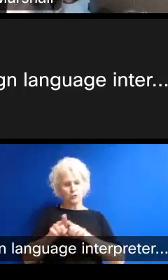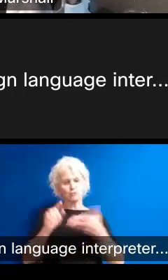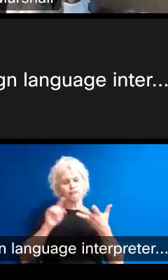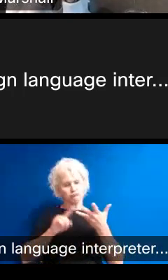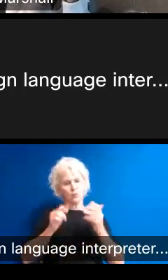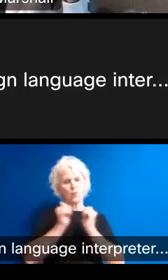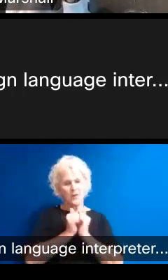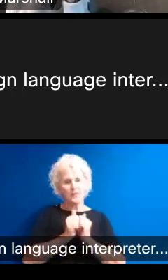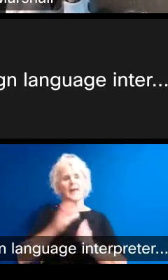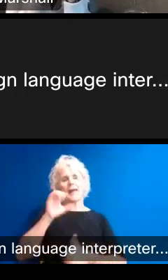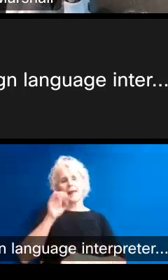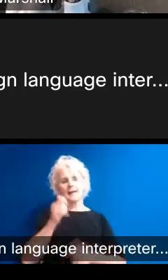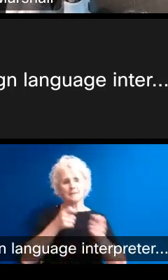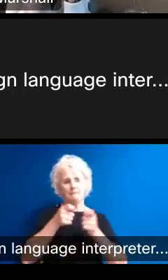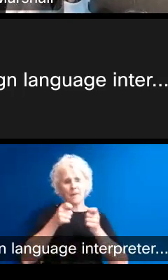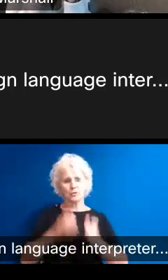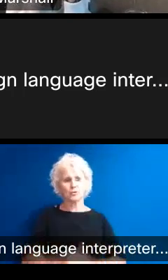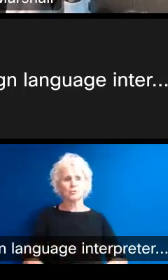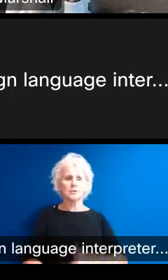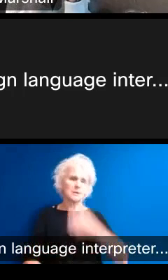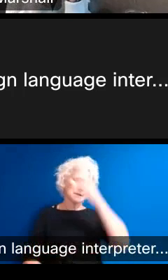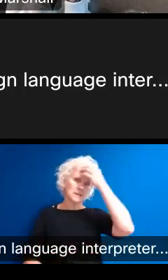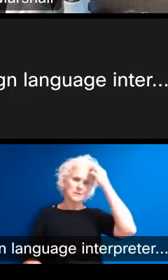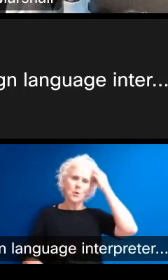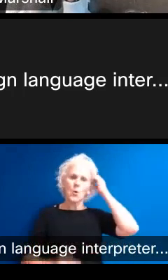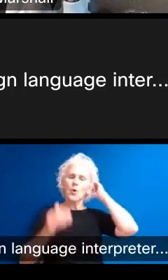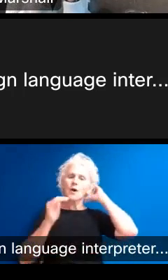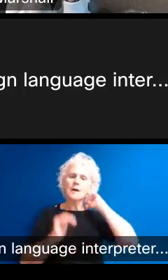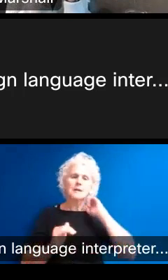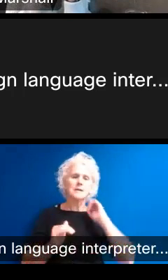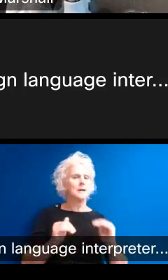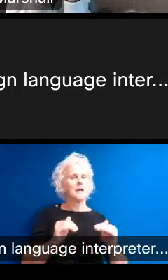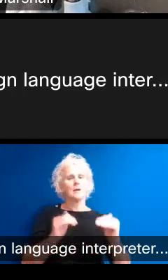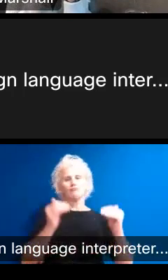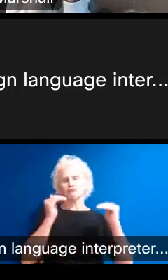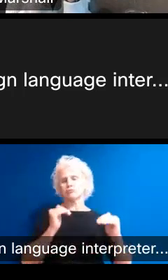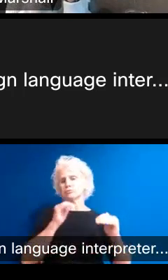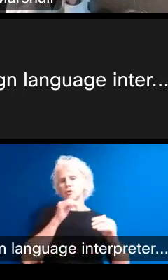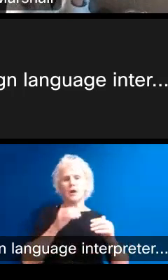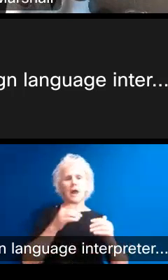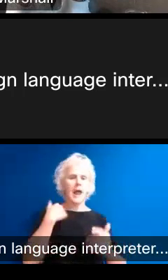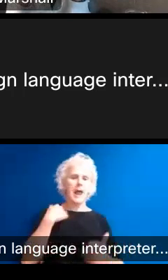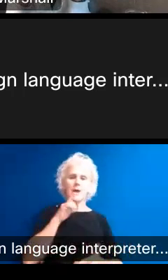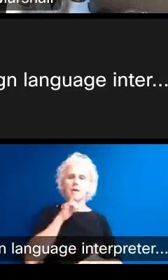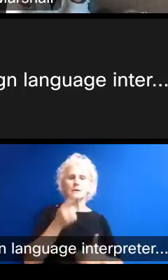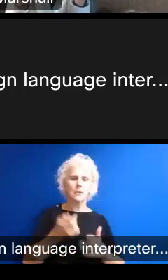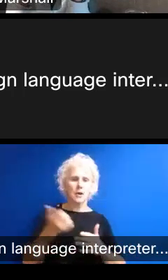the continuum, the least restricted. Rule that out if it's unworkable and then continuing to really,